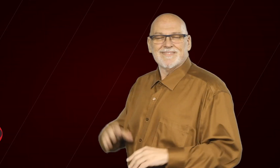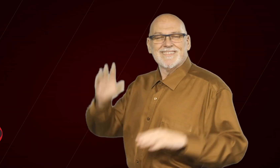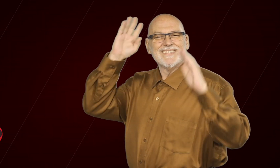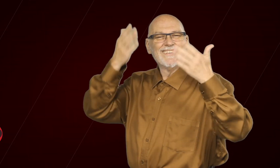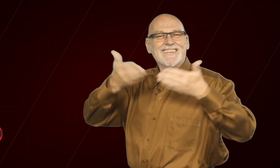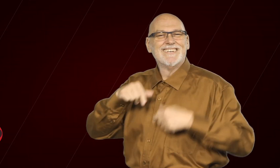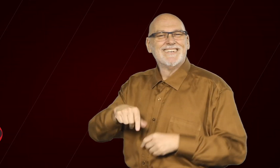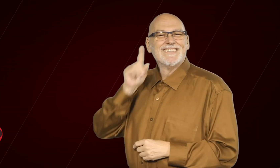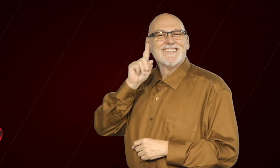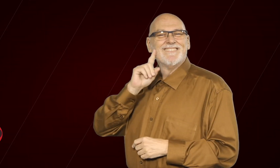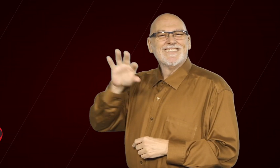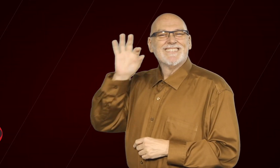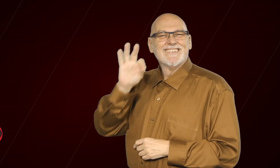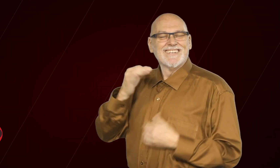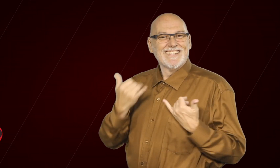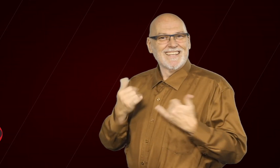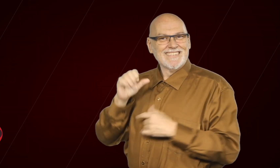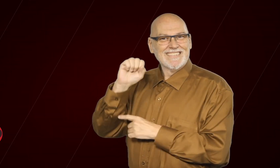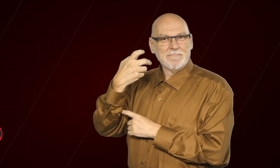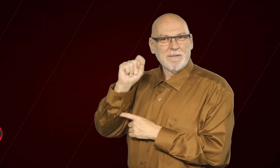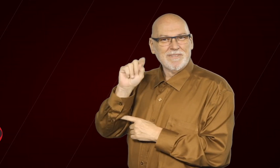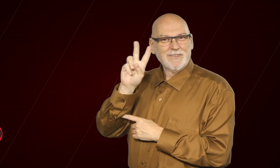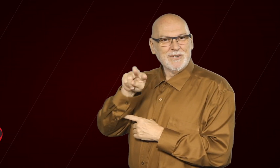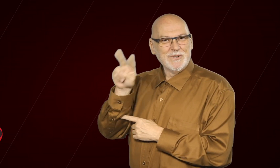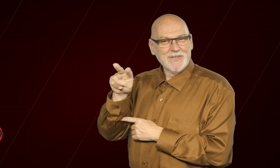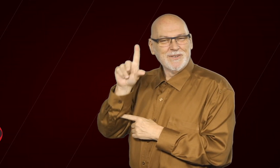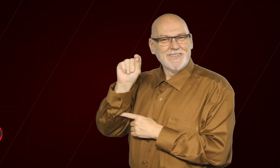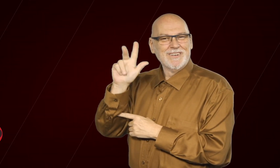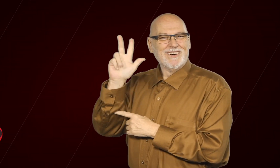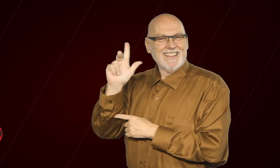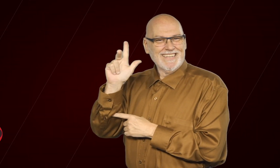Hello! This is DeafDots, 22 September 2023.